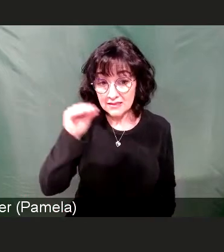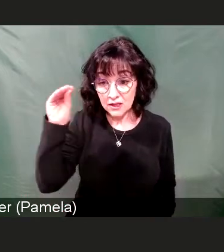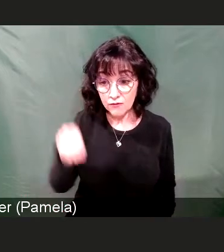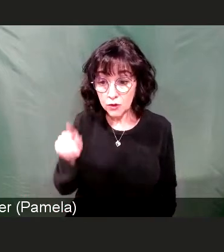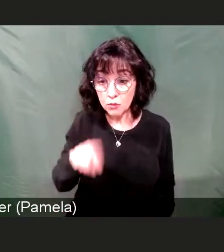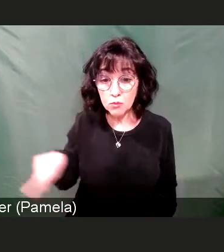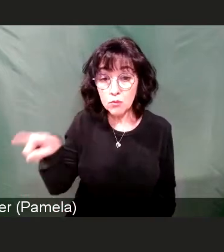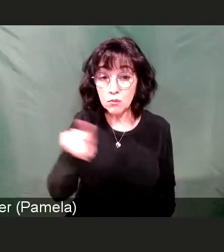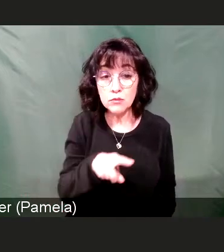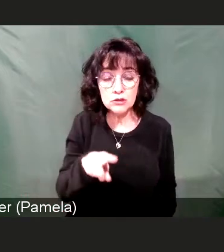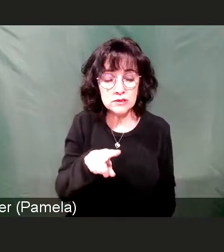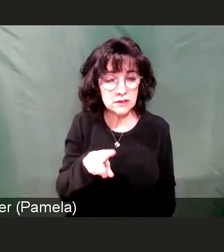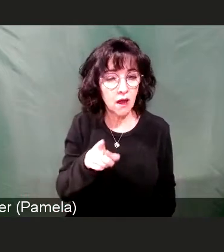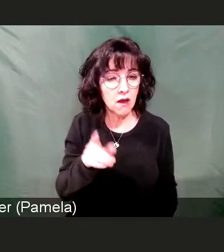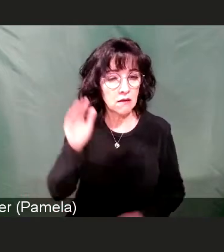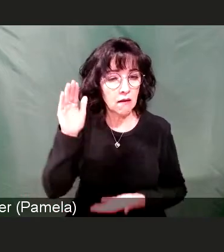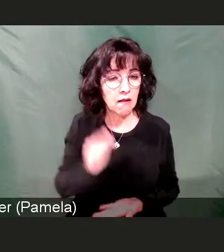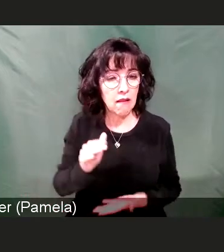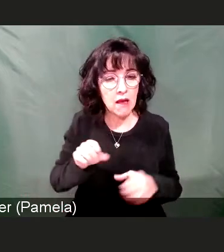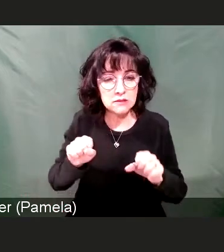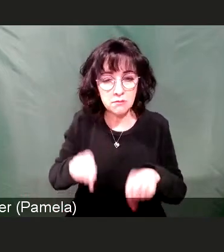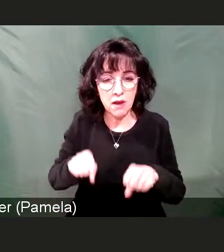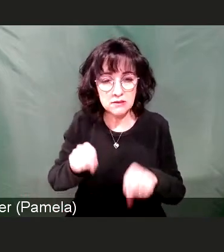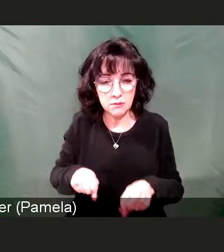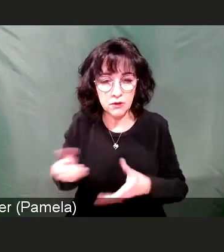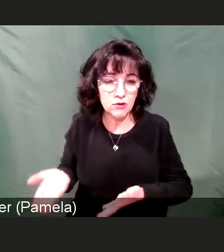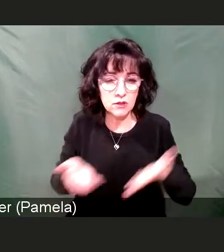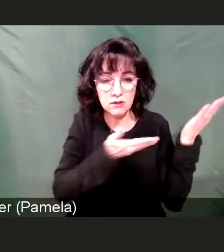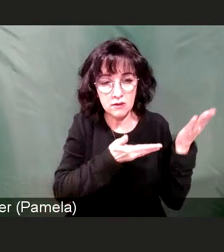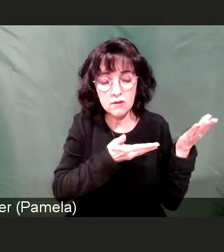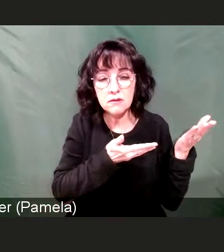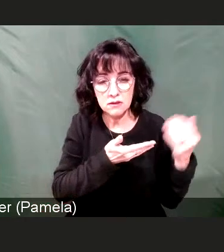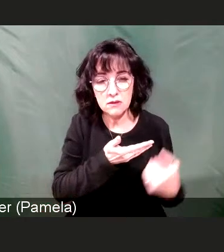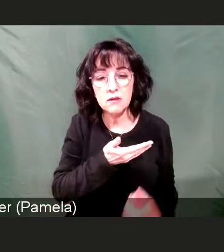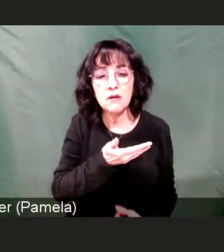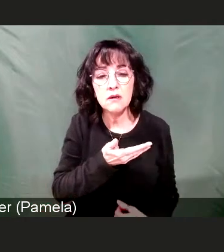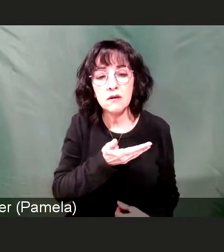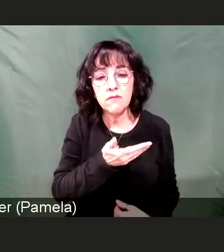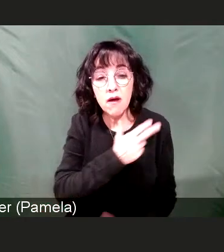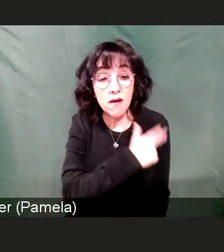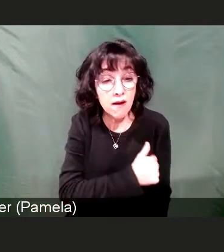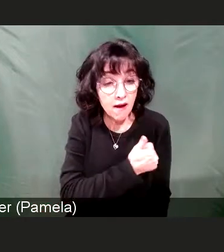after receiving the second dose of Pfizer than if you had not received the vaccine at all.